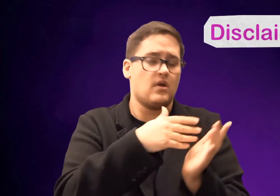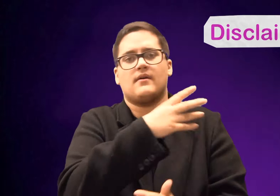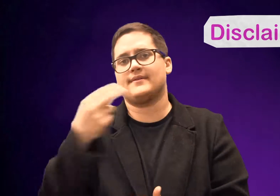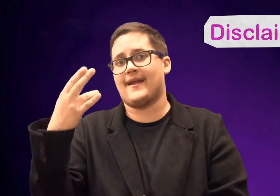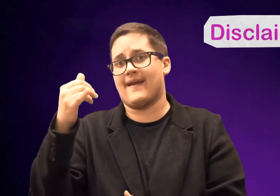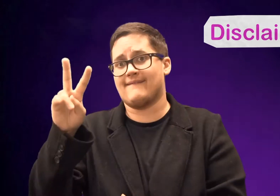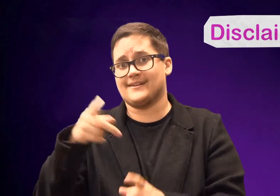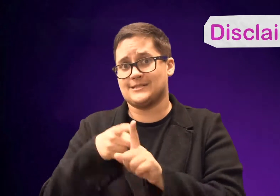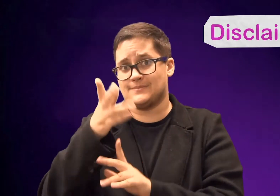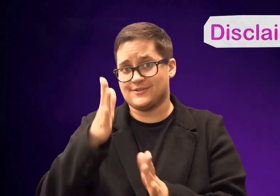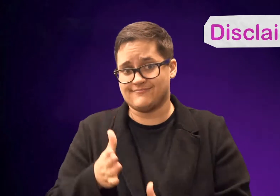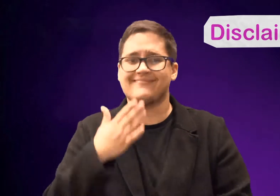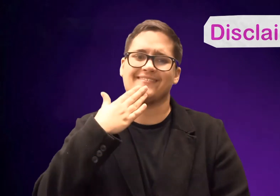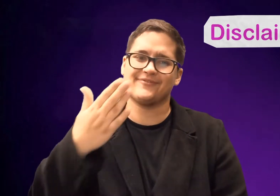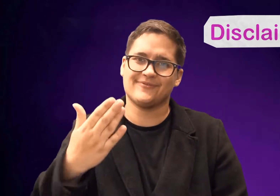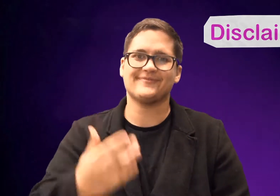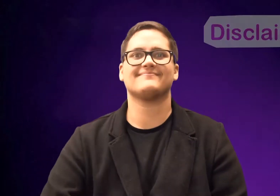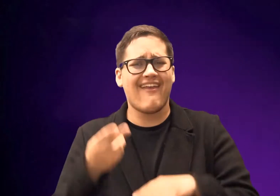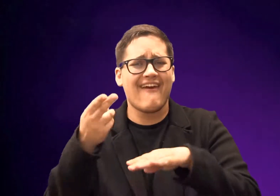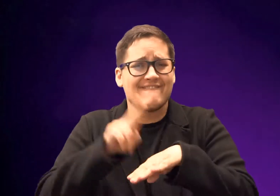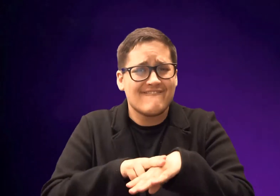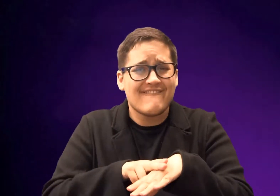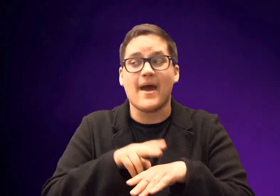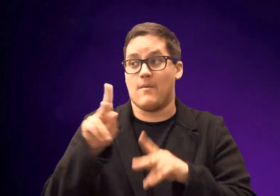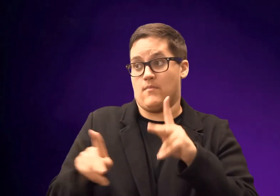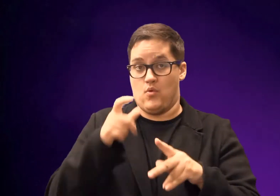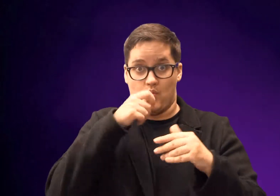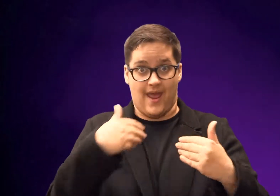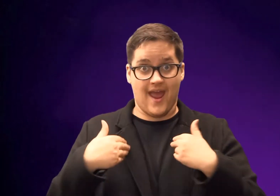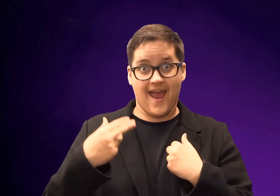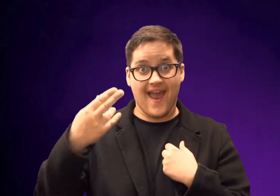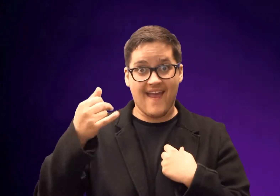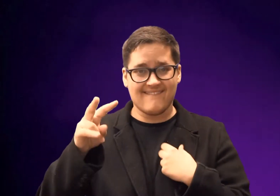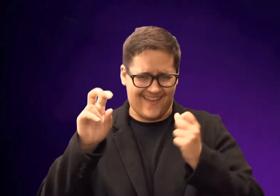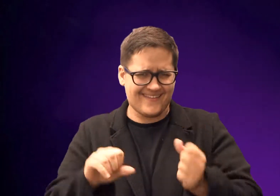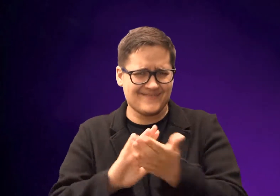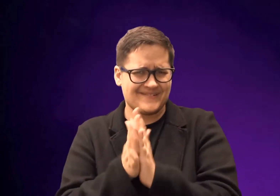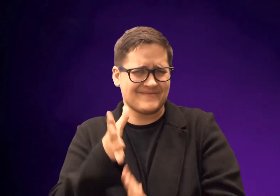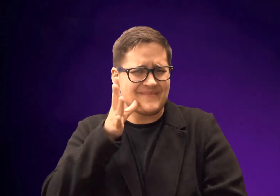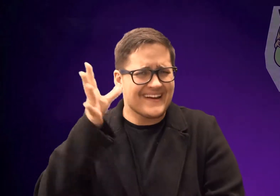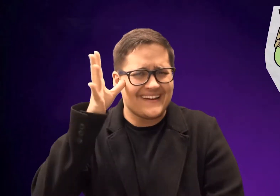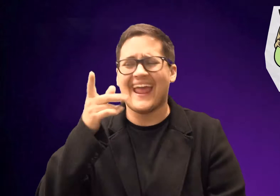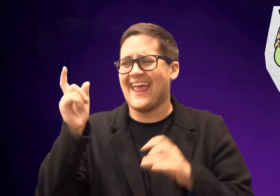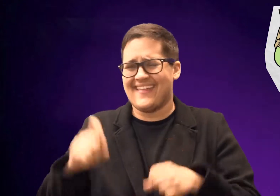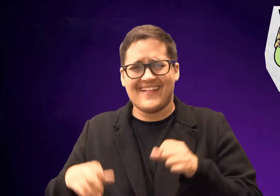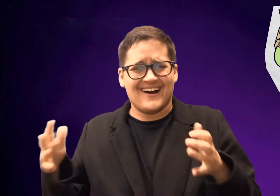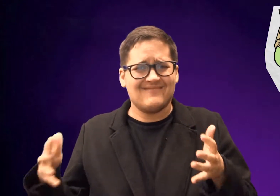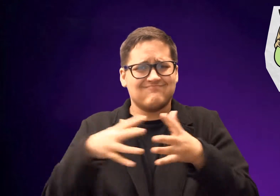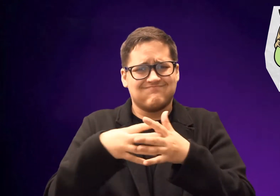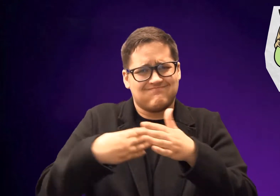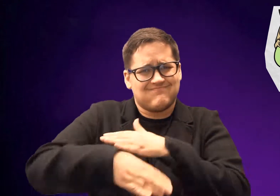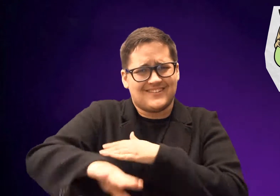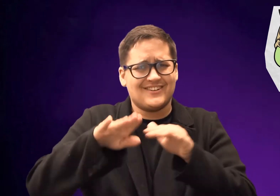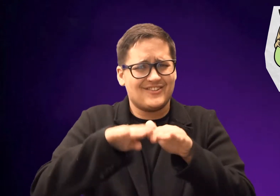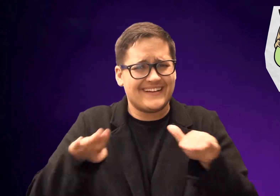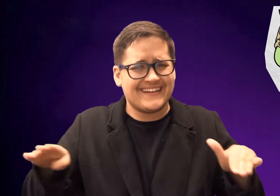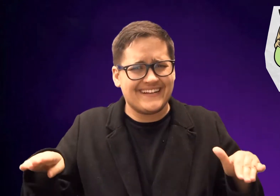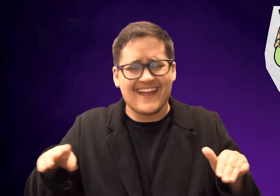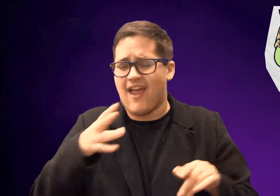So, please go see a doctor and a HIV specialist. Thanks. Of course, people who have HIV can become parents! You can become pregnant, and give birth to children!